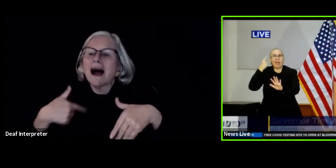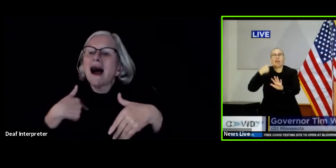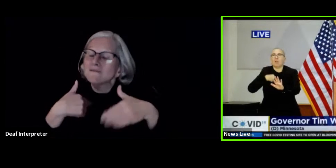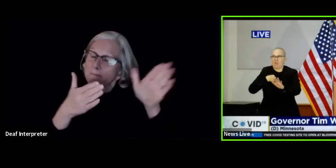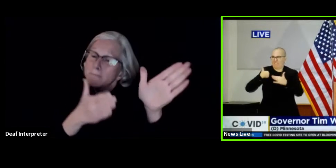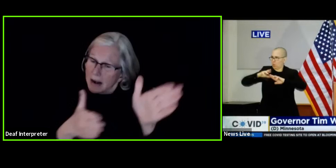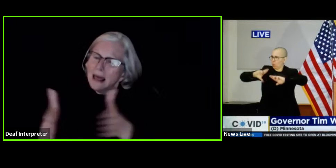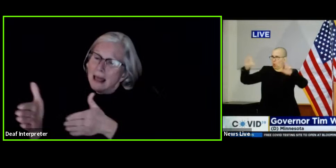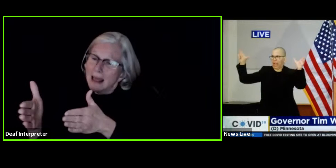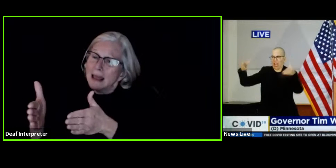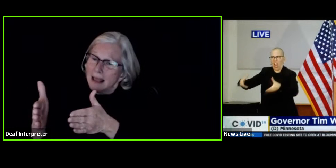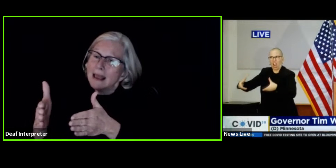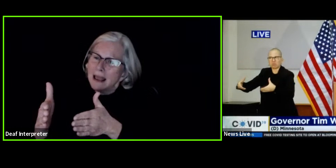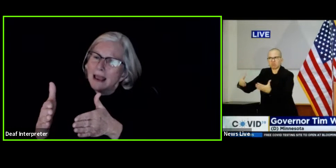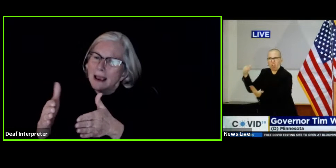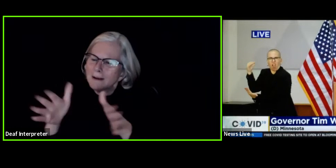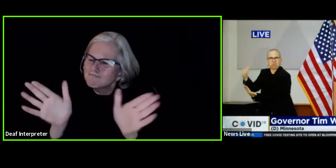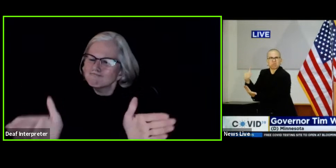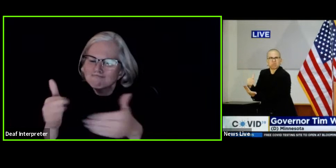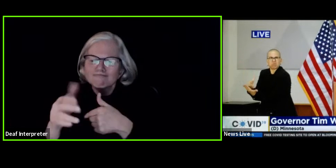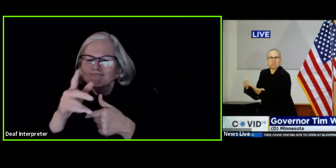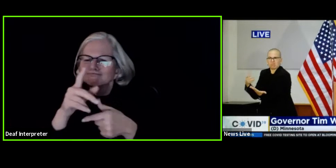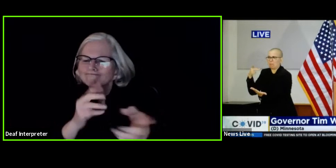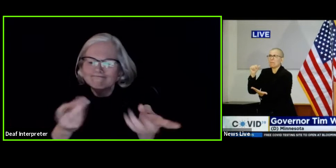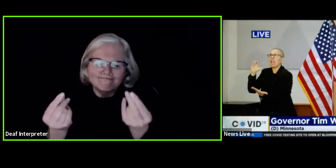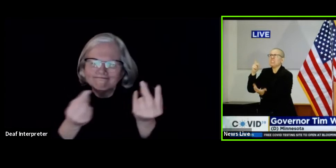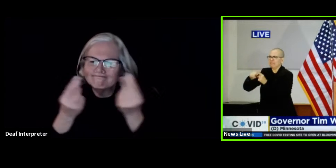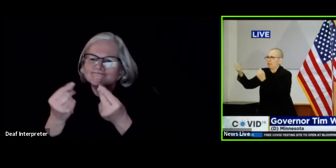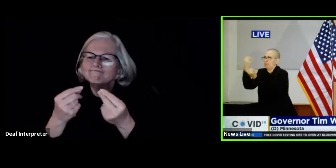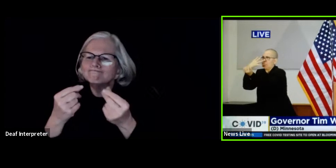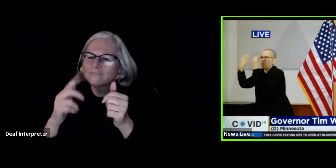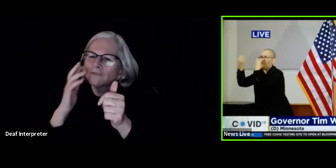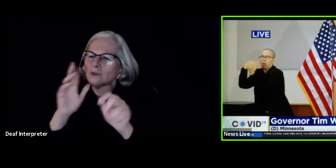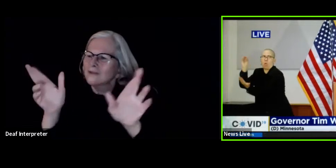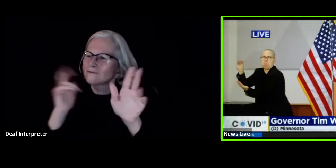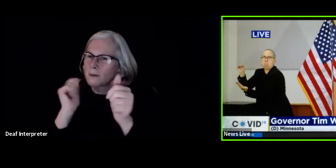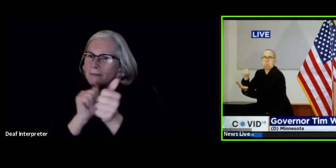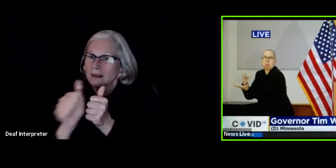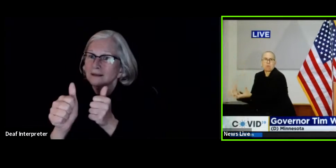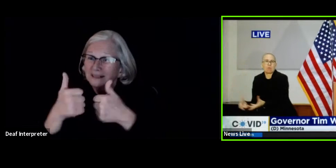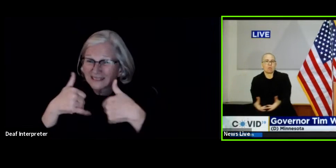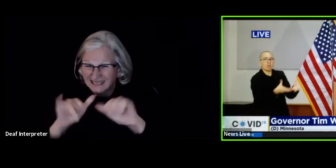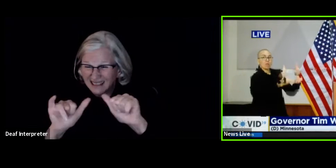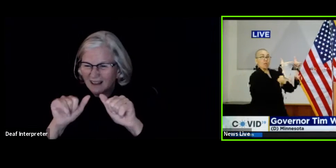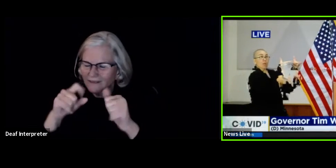AND WORK WITH FOLKS IN THE HOUSE SPECIFICALLY, WHICH A SPENDING BILL WILL ORIGINATE THERE AND PUT TOGETHER